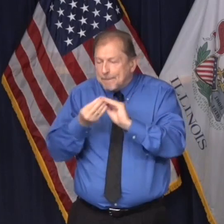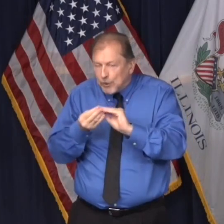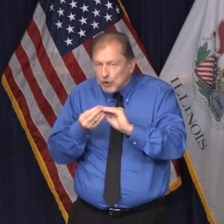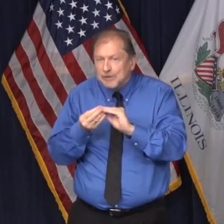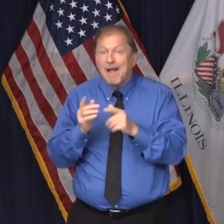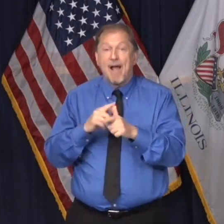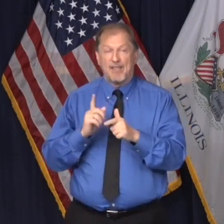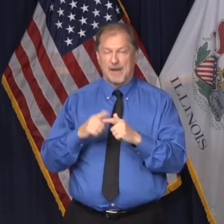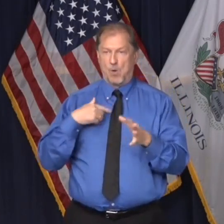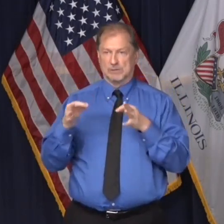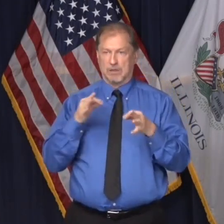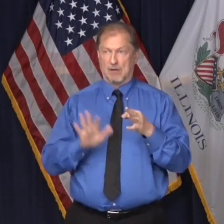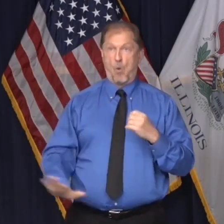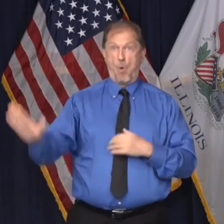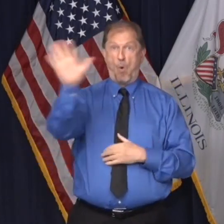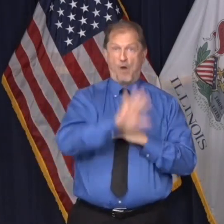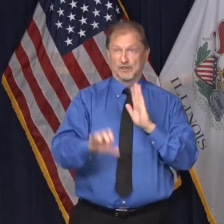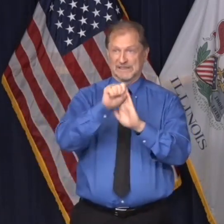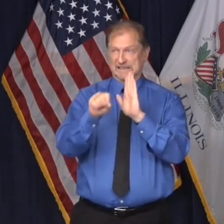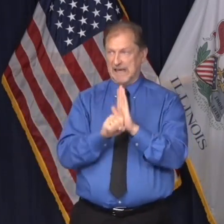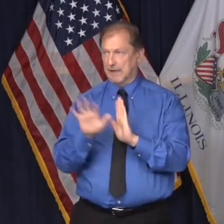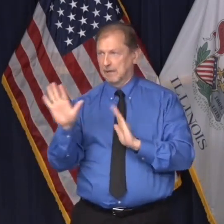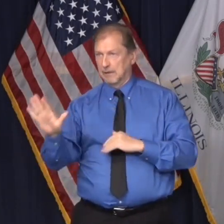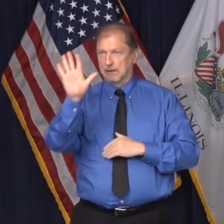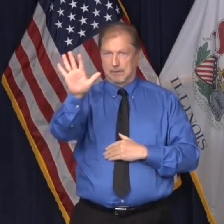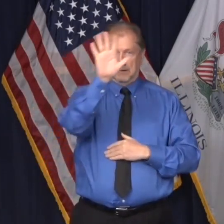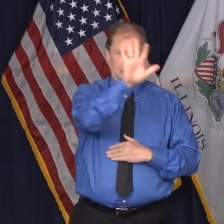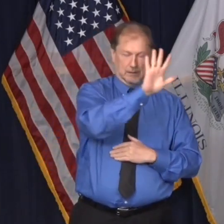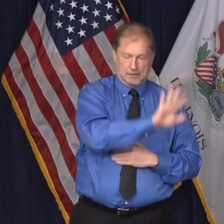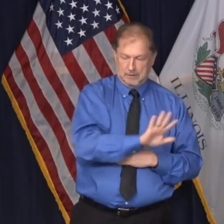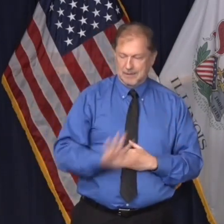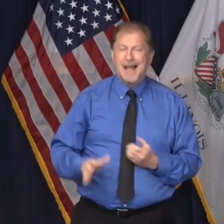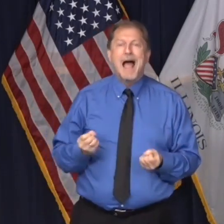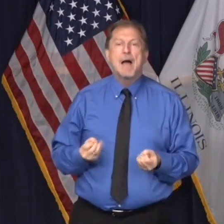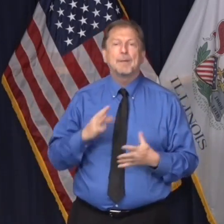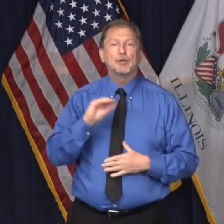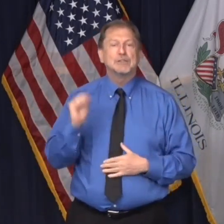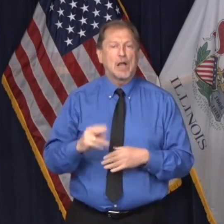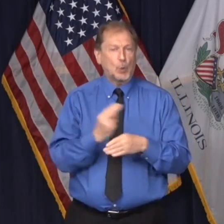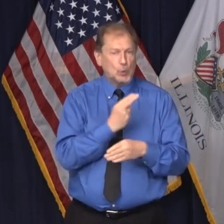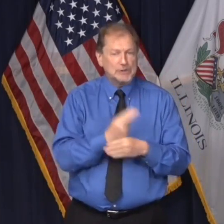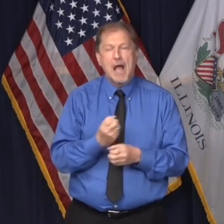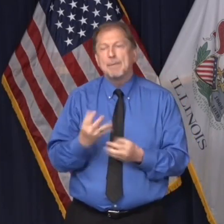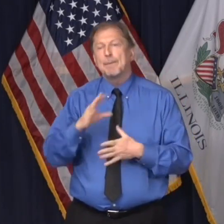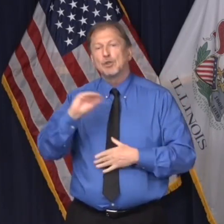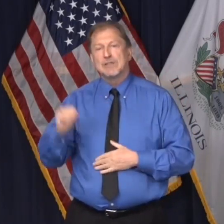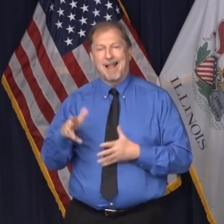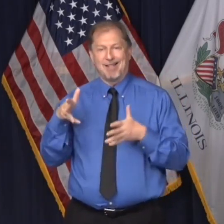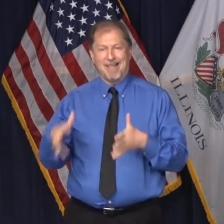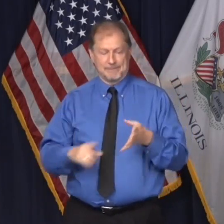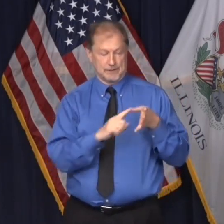OCCUPIED ICU BEDS AND THEN GIVE YOU A SENSE OF HOW MANY ICU BEDS ARE CURRENTLY AVAILABLE IN